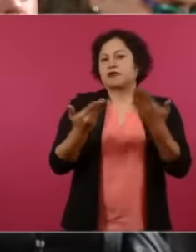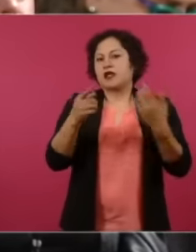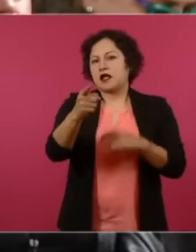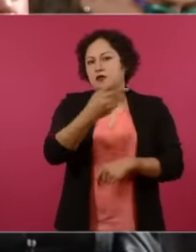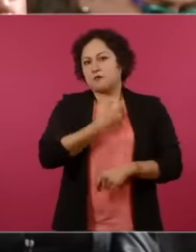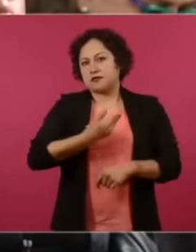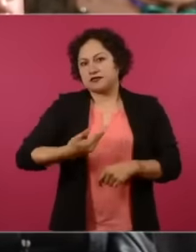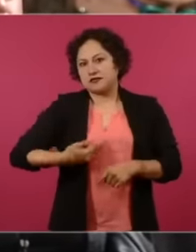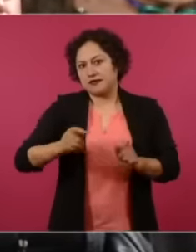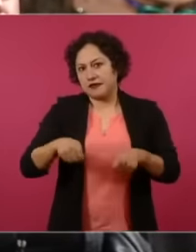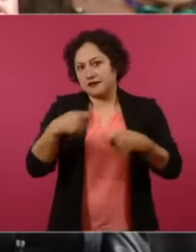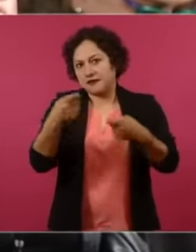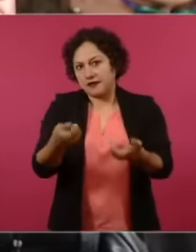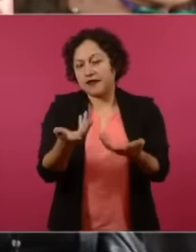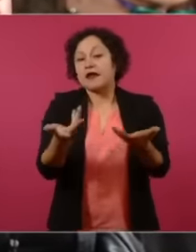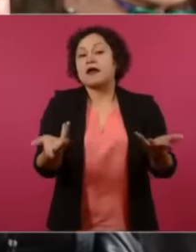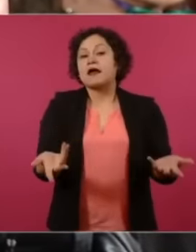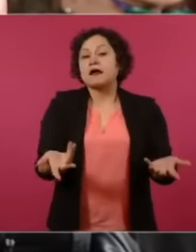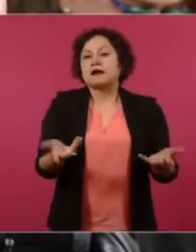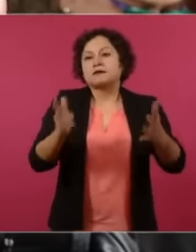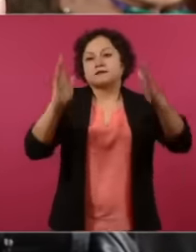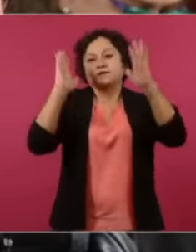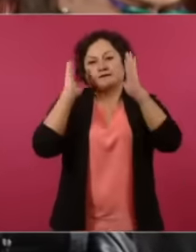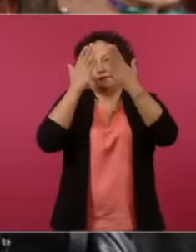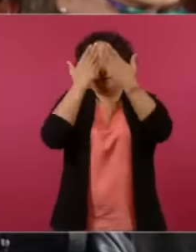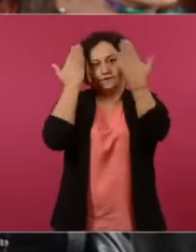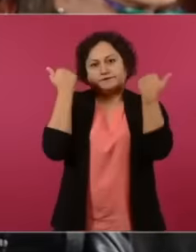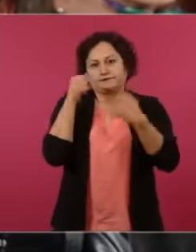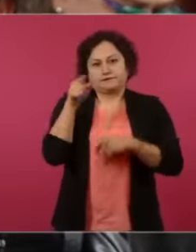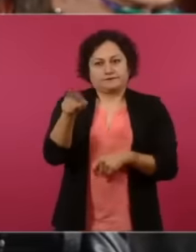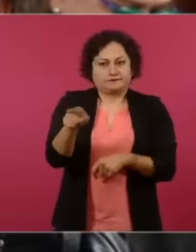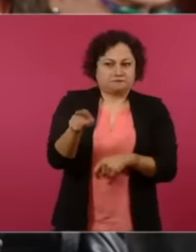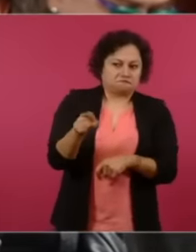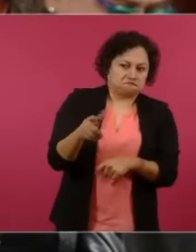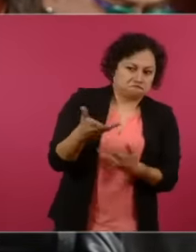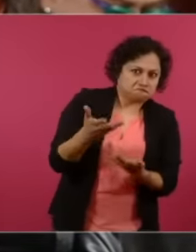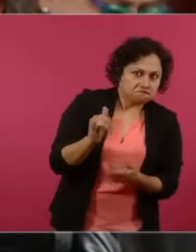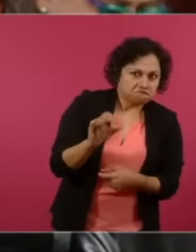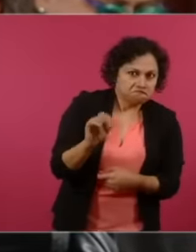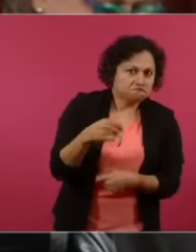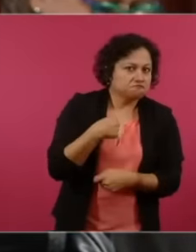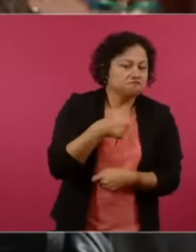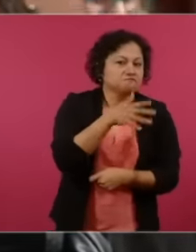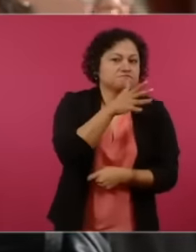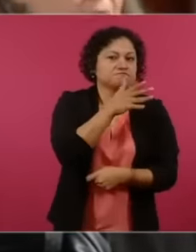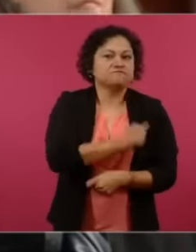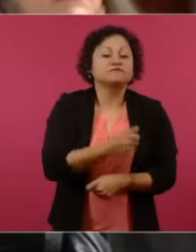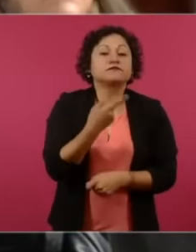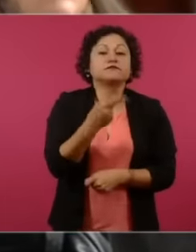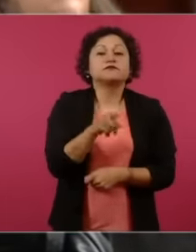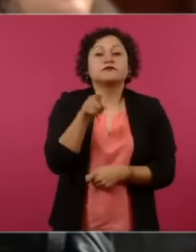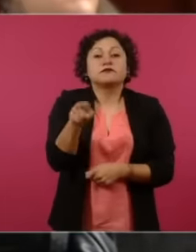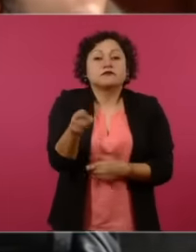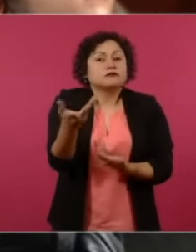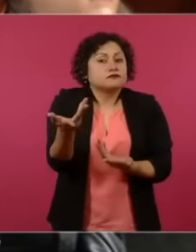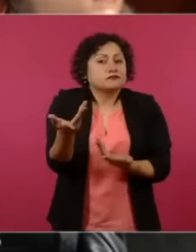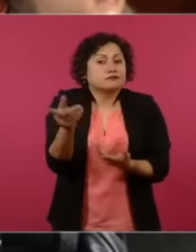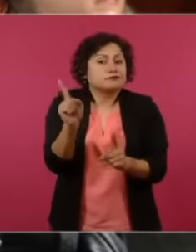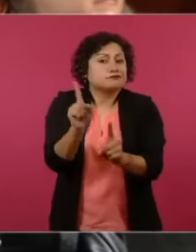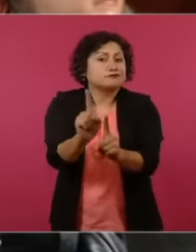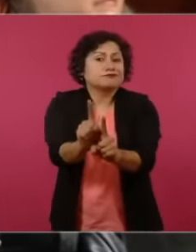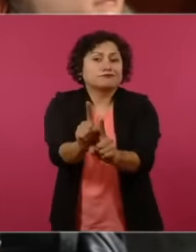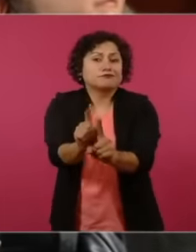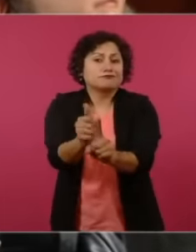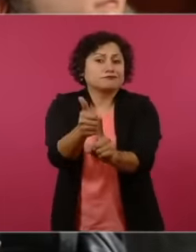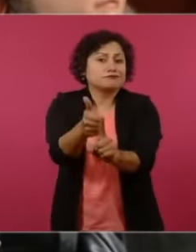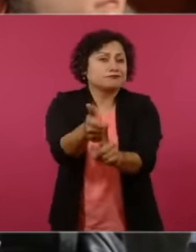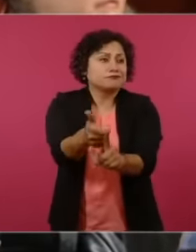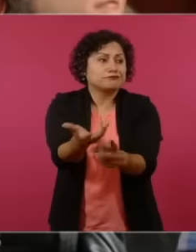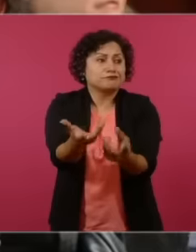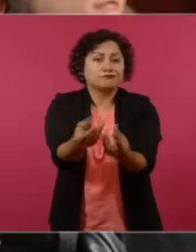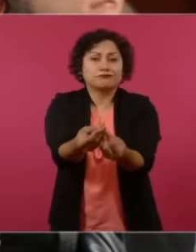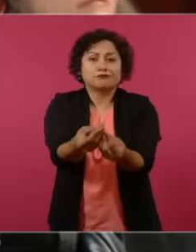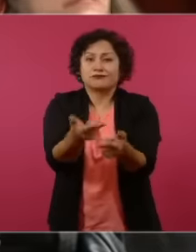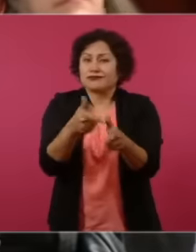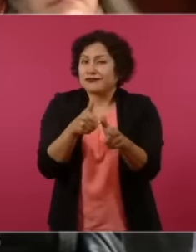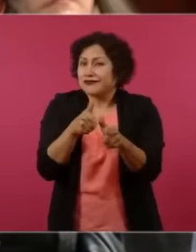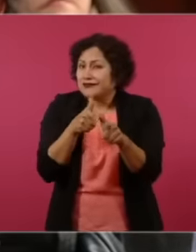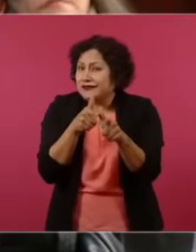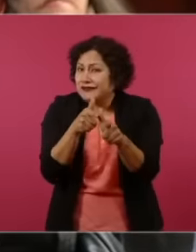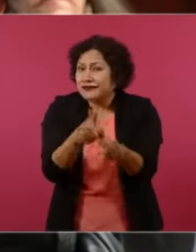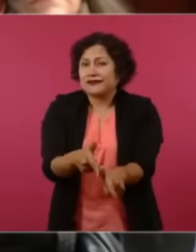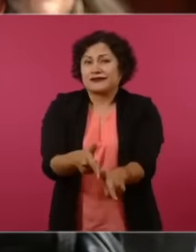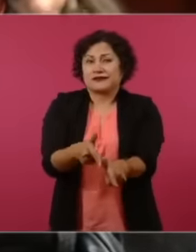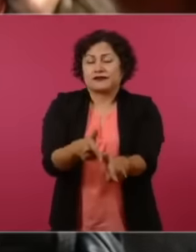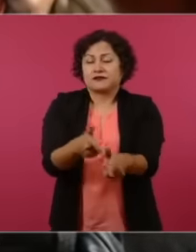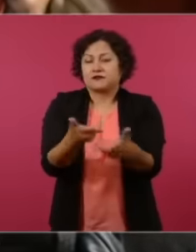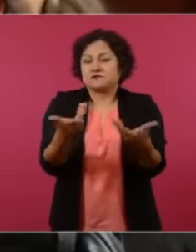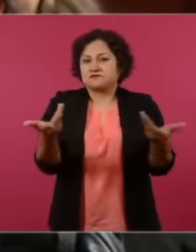the people who aren't there anymore. But well, the man, there they are there, they continue, no no no, the mafia